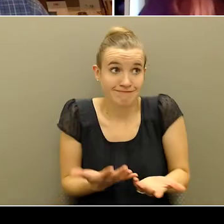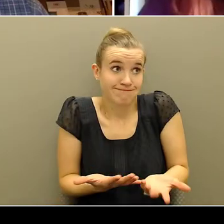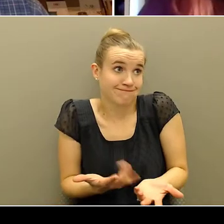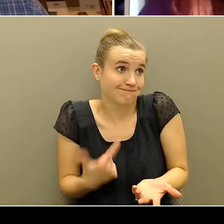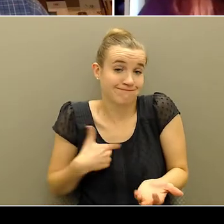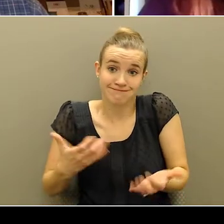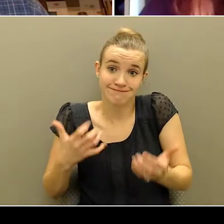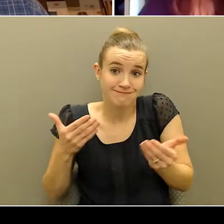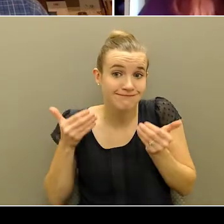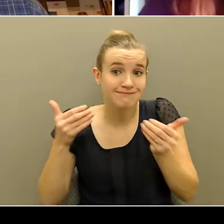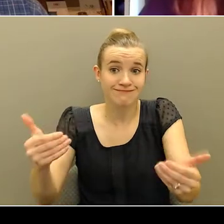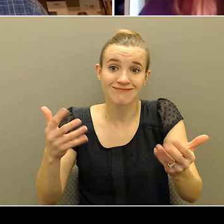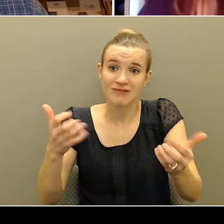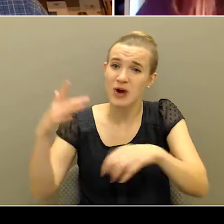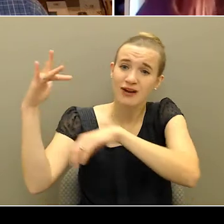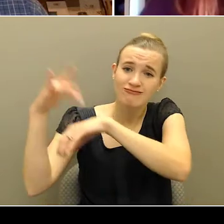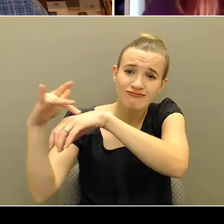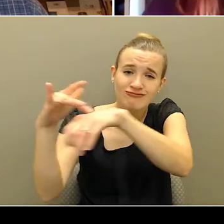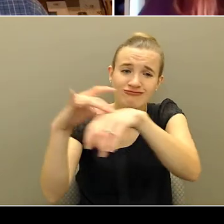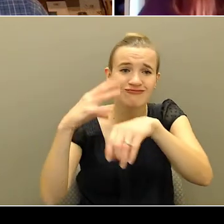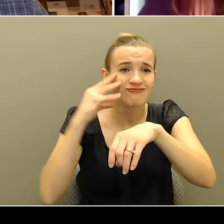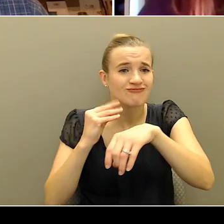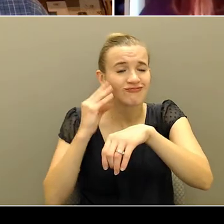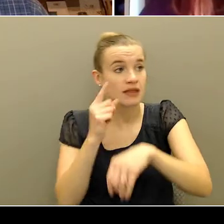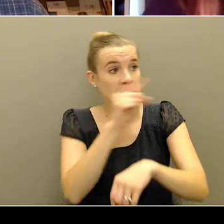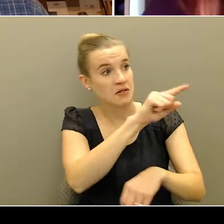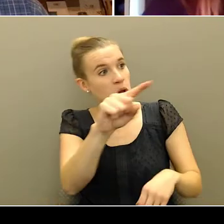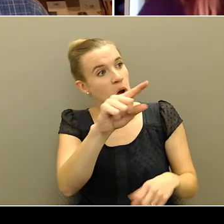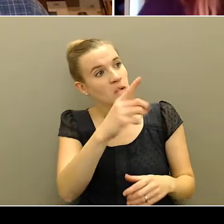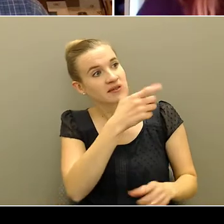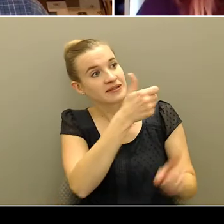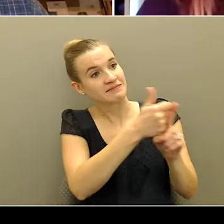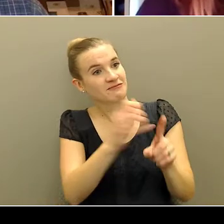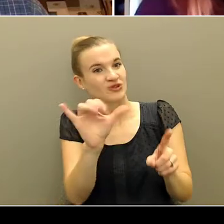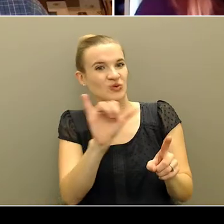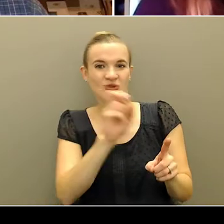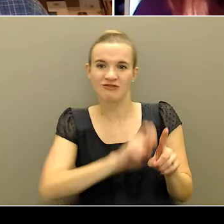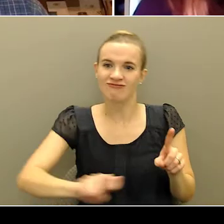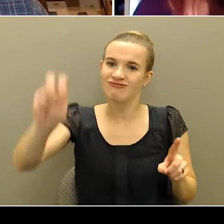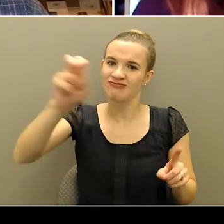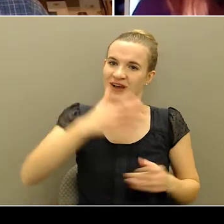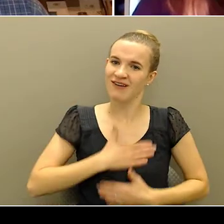love the outdoors, they get it, they understand that. And um, you know, and I